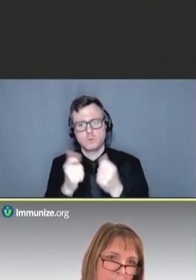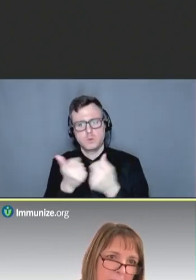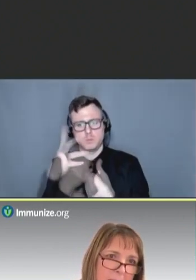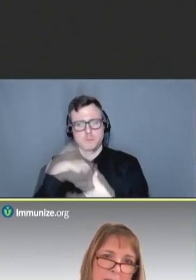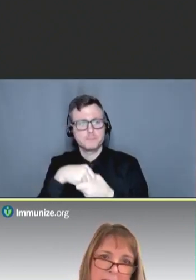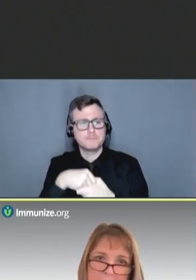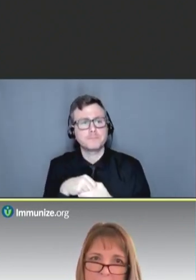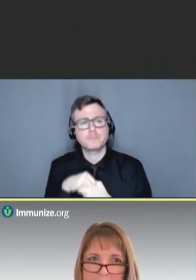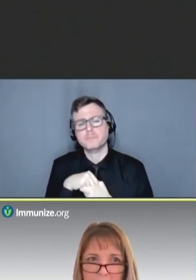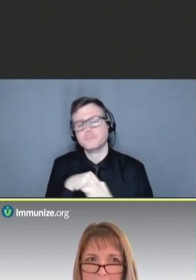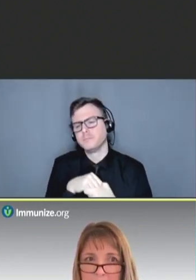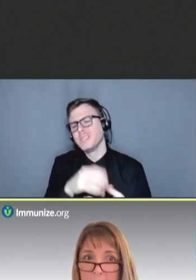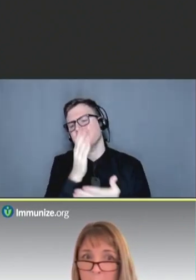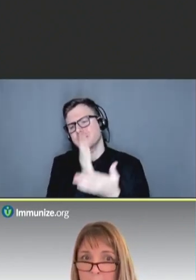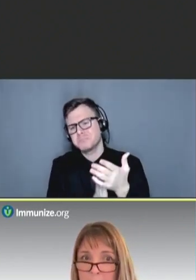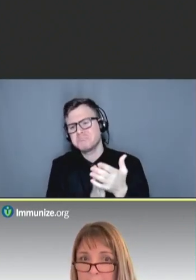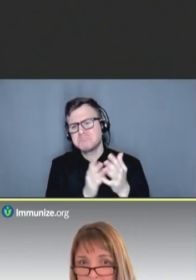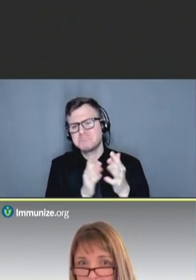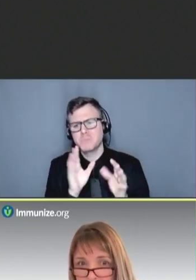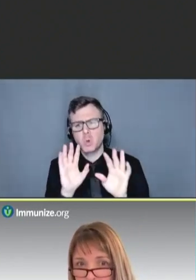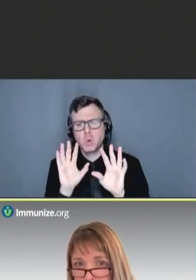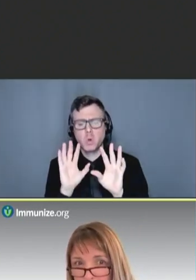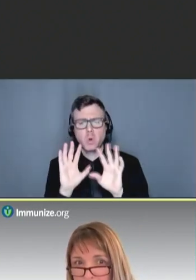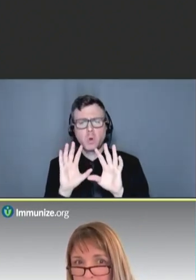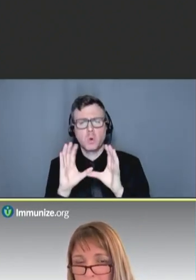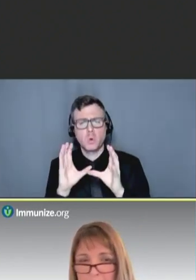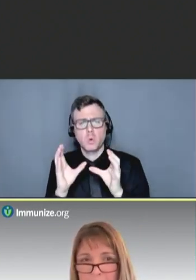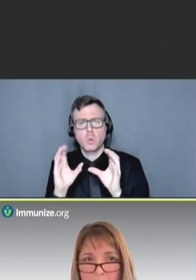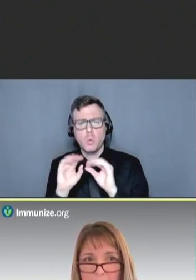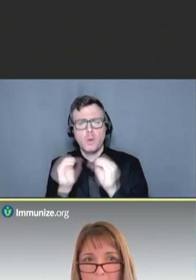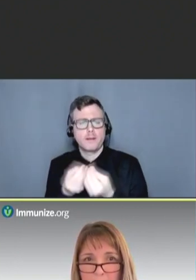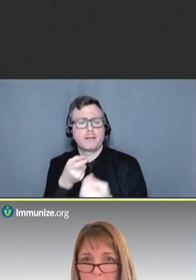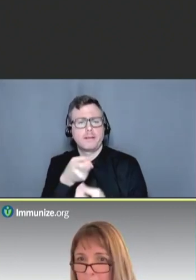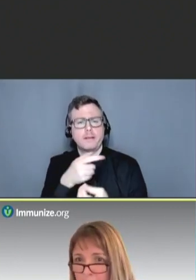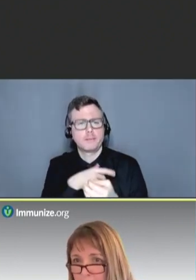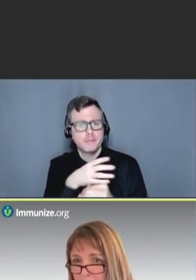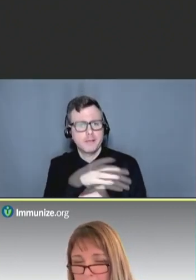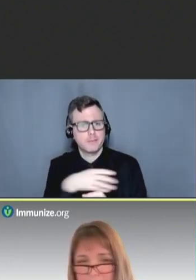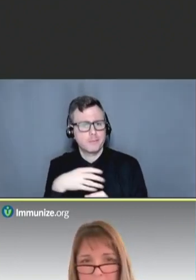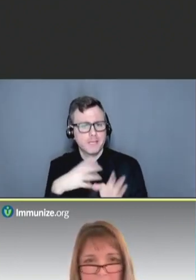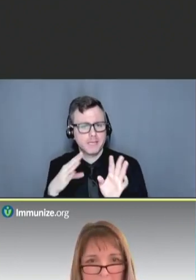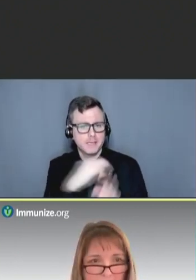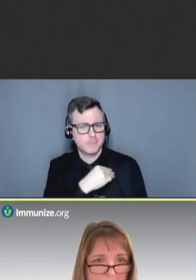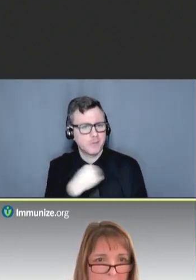So, these are some organizing committee members, I won't go through all their names, but we